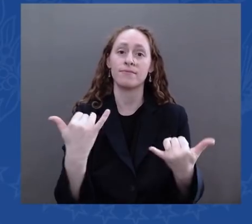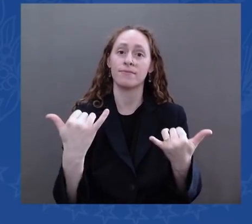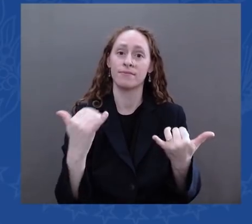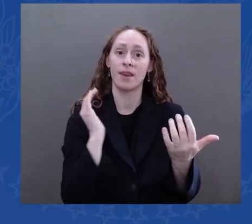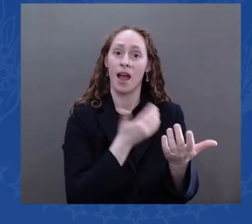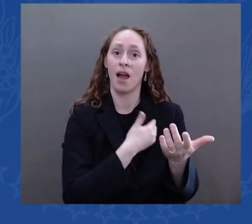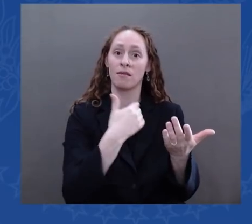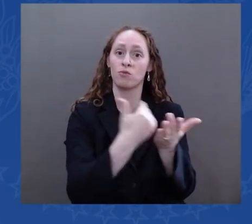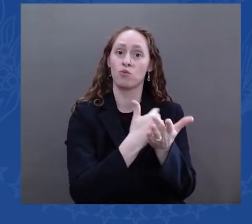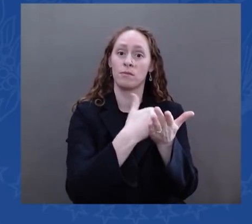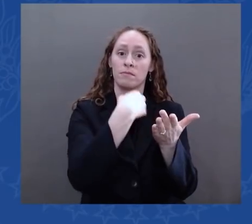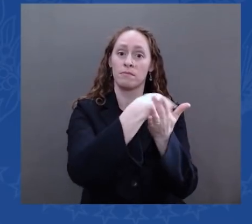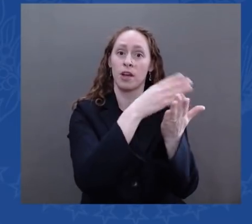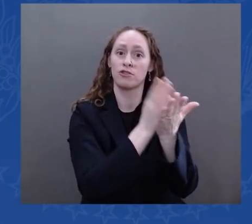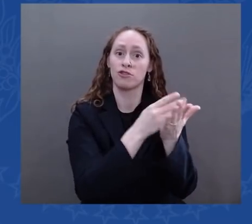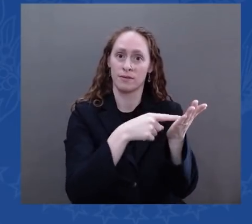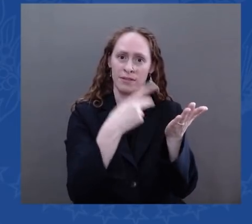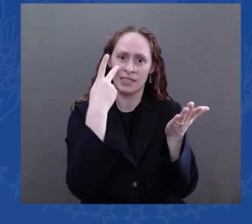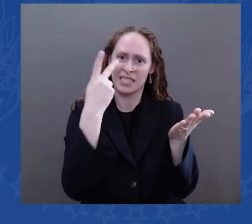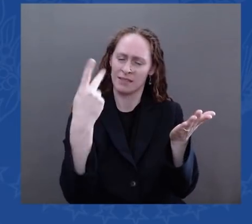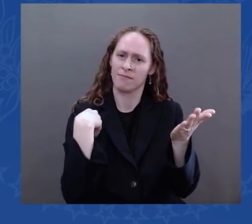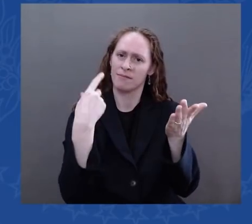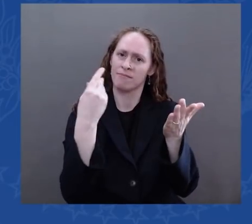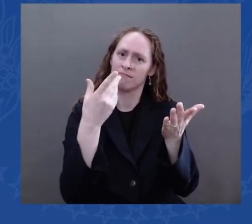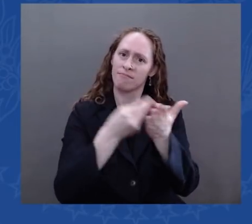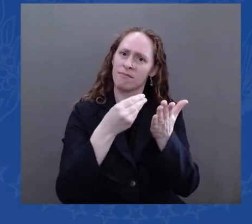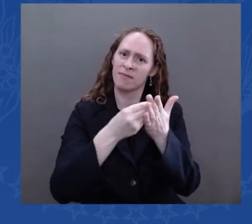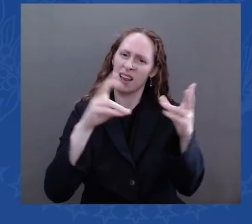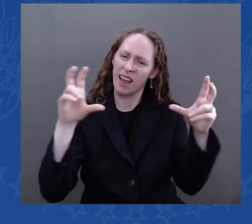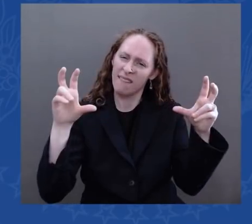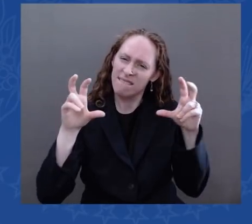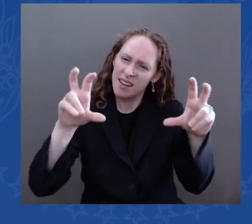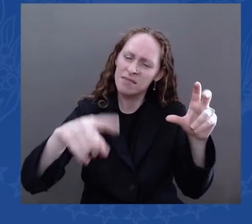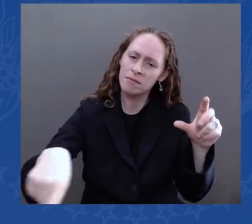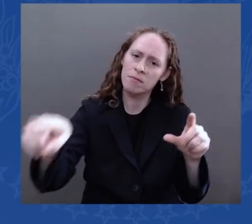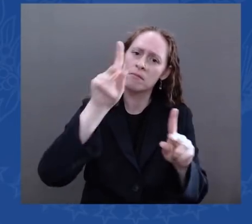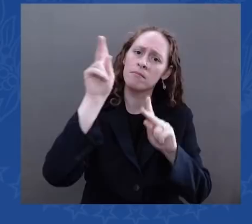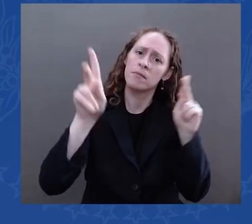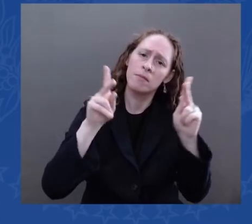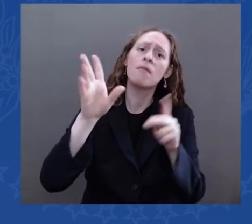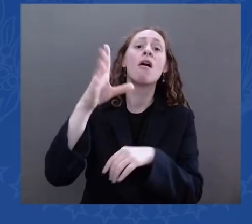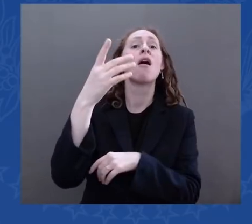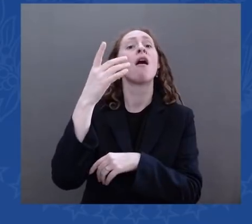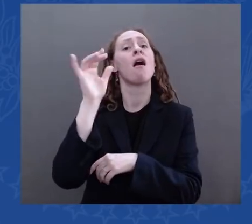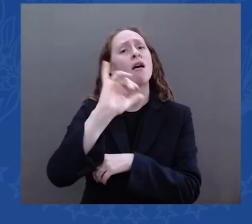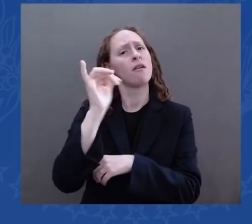This budget will help ensure that prosperity is broadly shared, that we continue to grow the economy